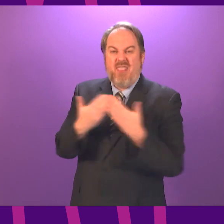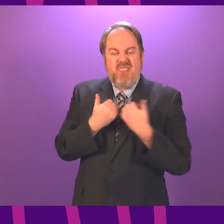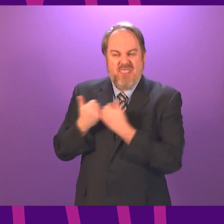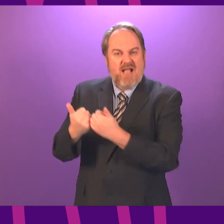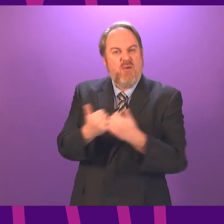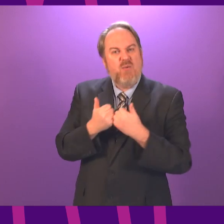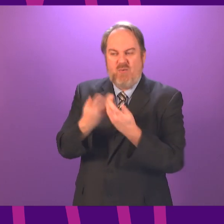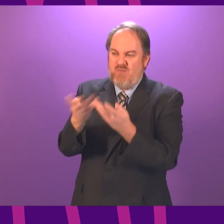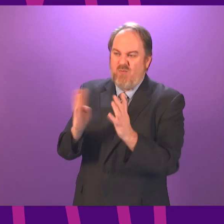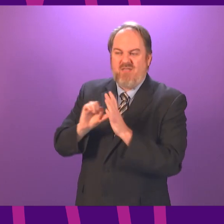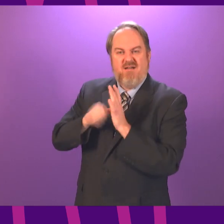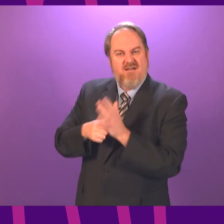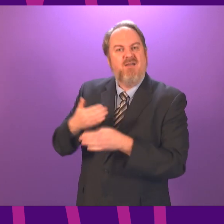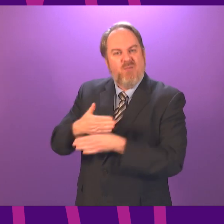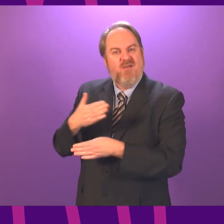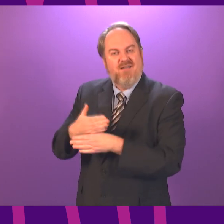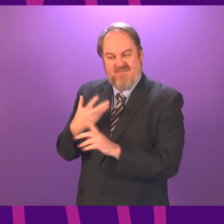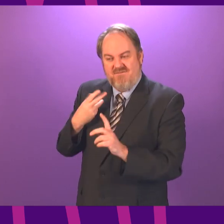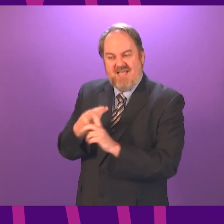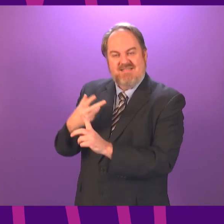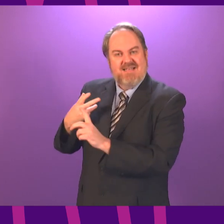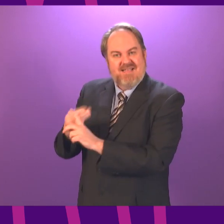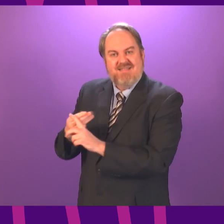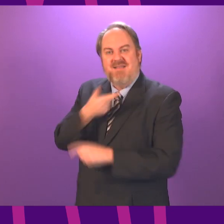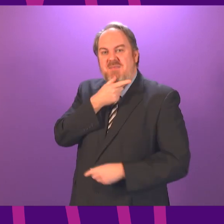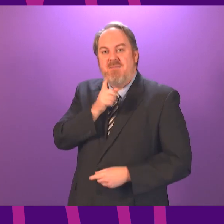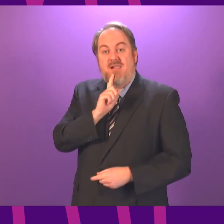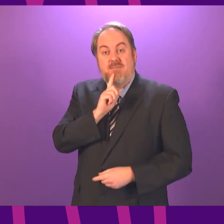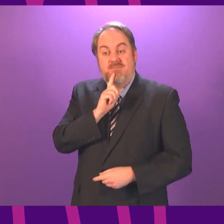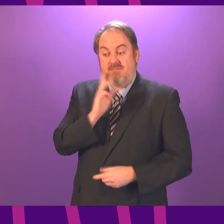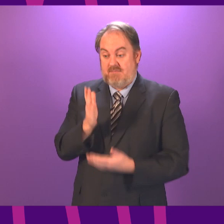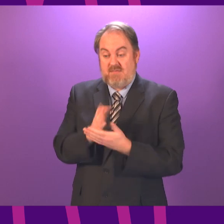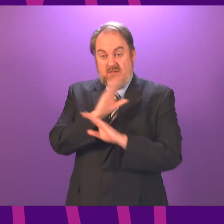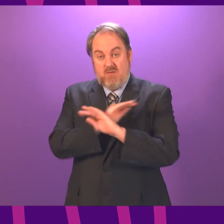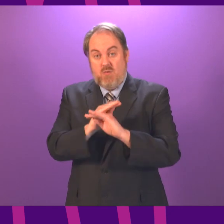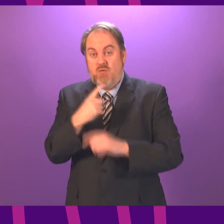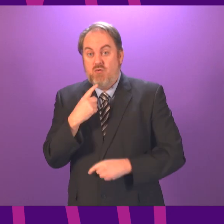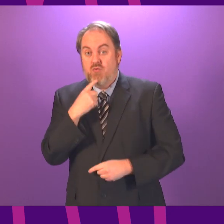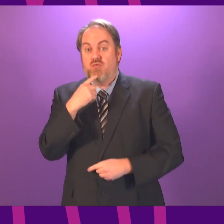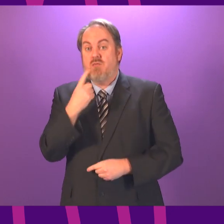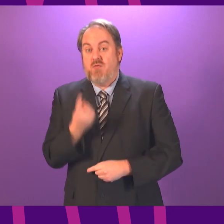I highlight one final point. From tomorrow, the advice that is given to close contacts